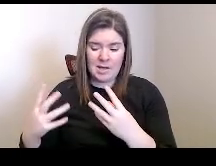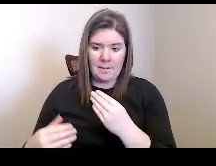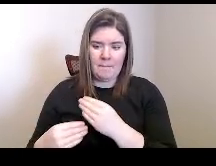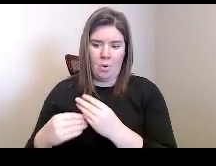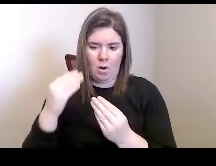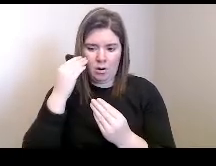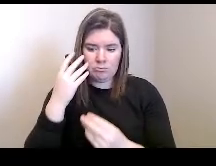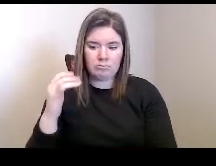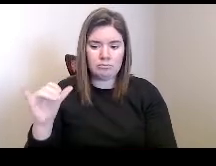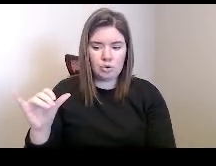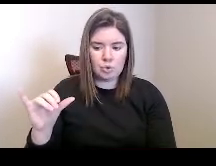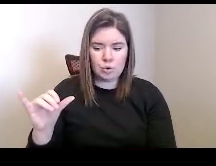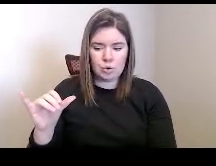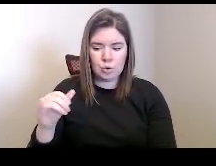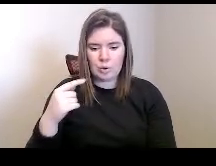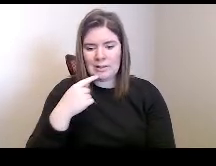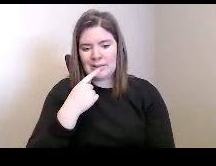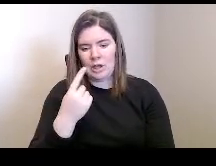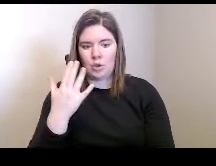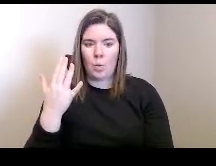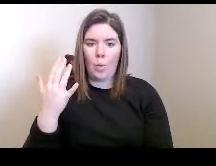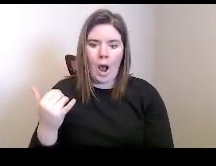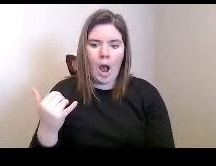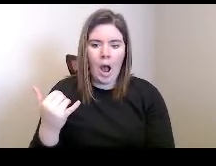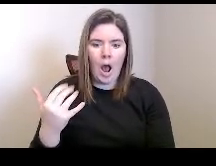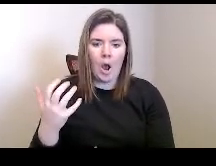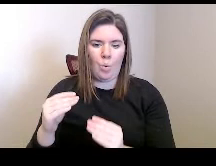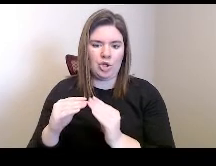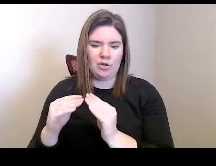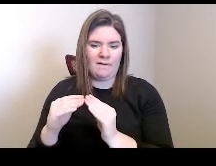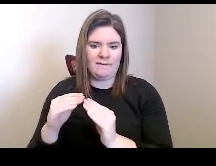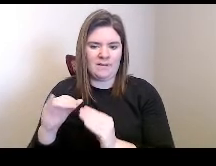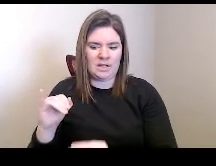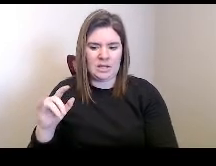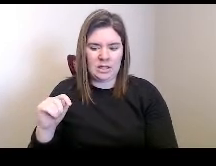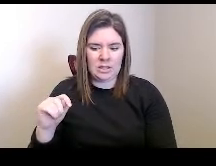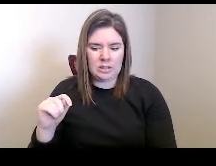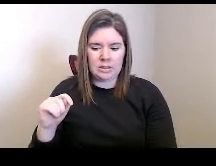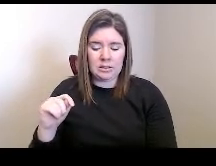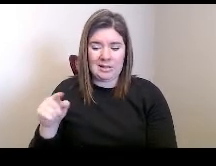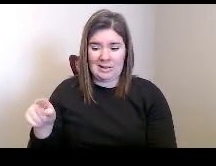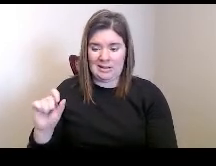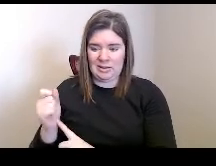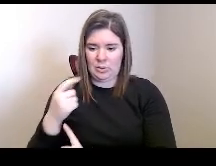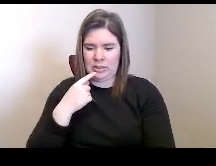It tells you why you want, why you would want to fix it. So, in this case, it says tables should have a simple structure.